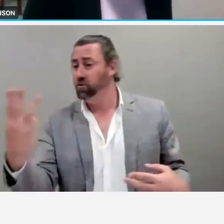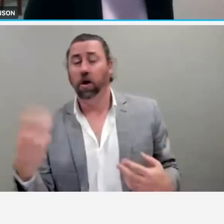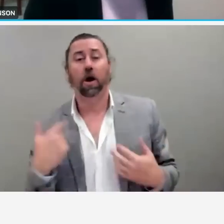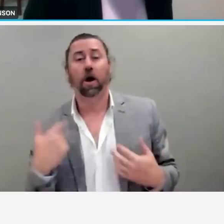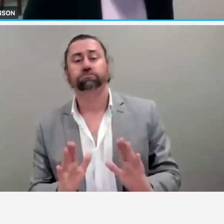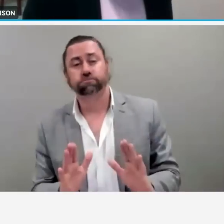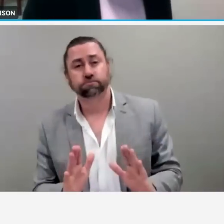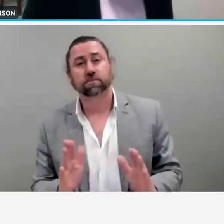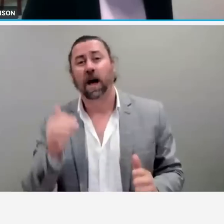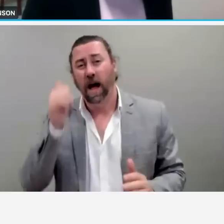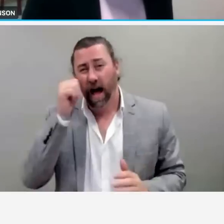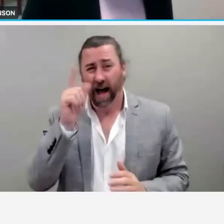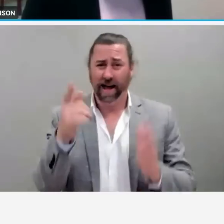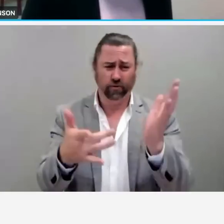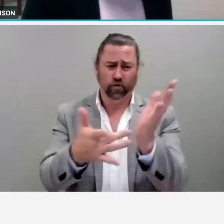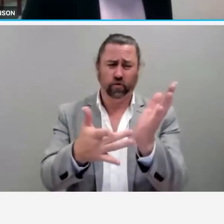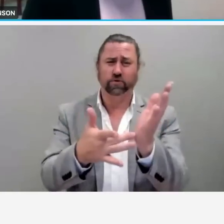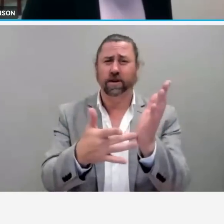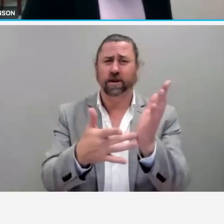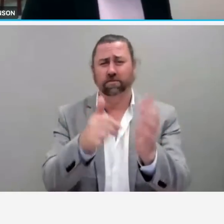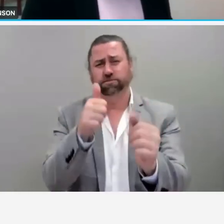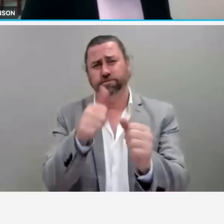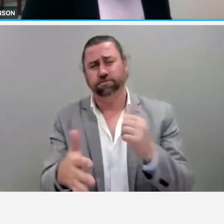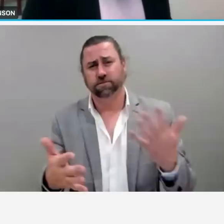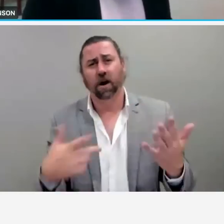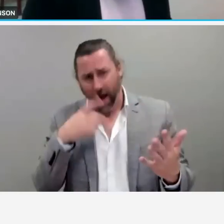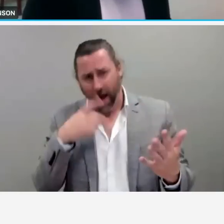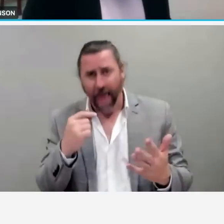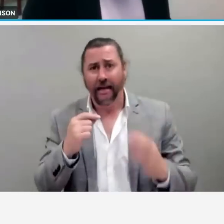information sharing could be a really key enabler in this case.